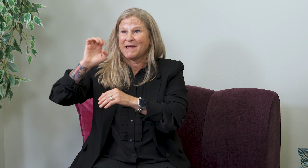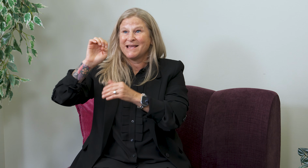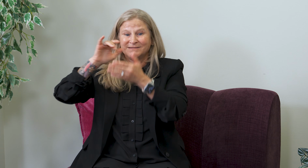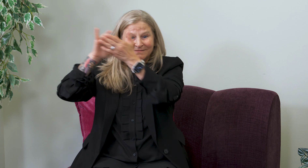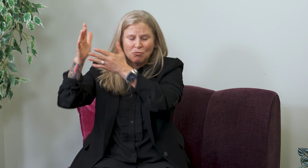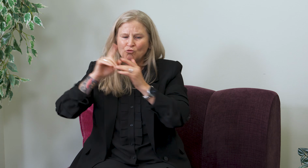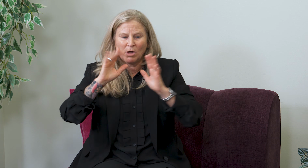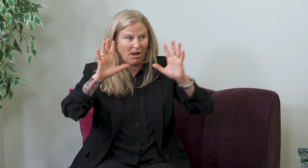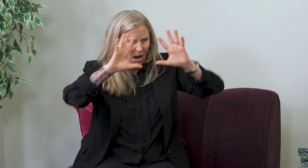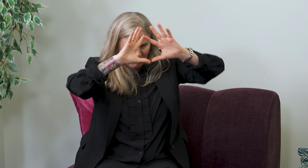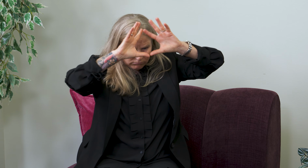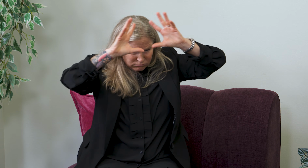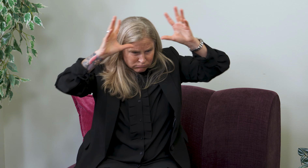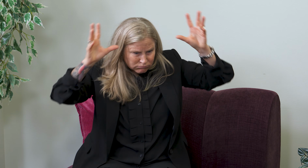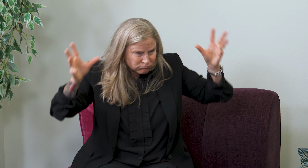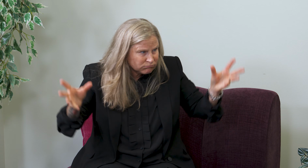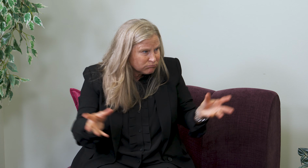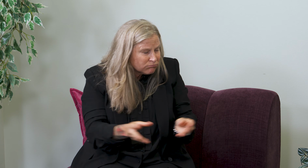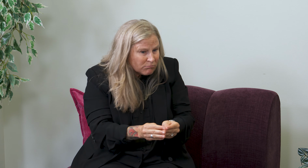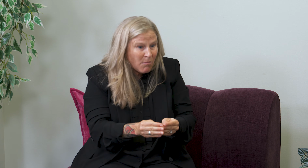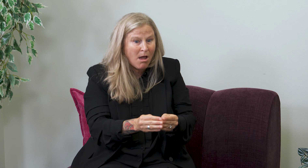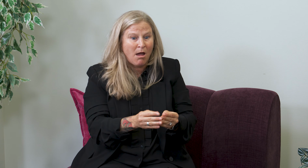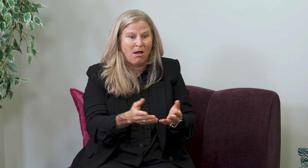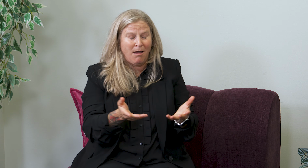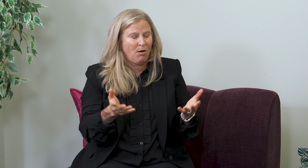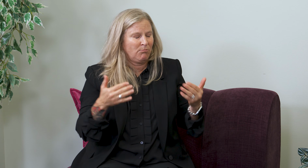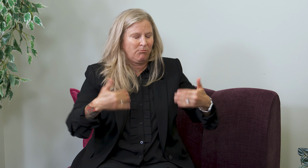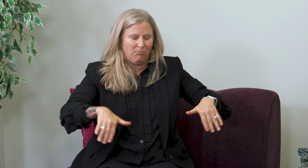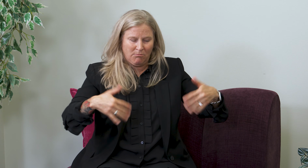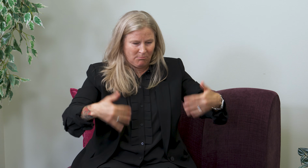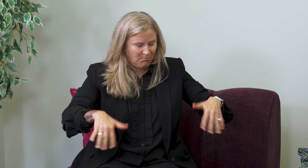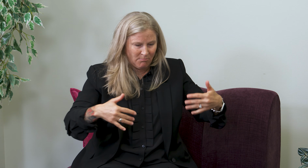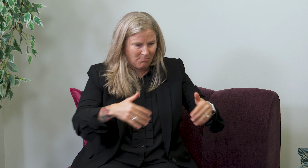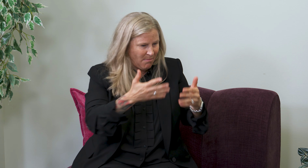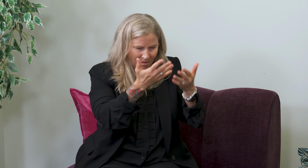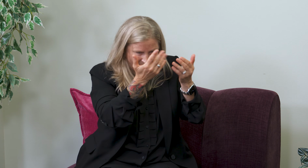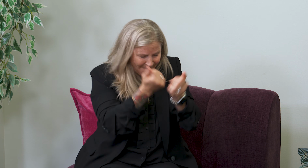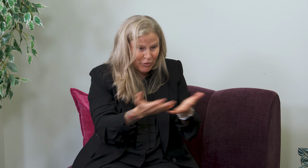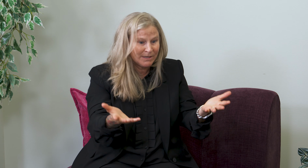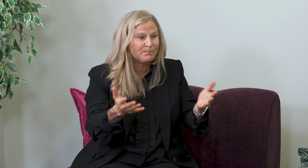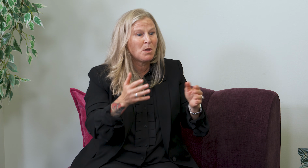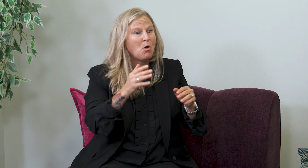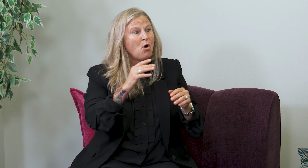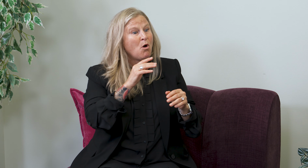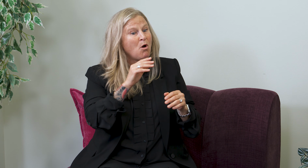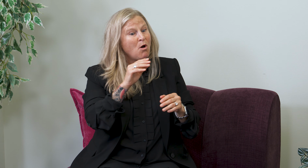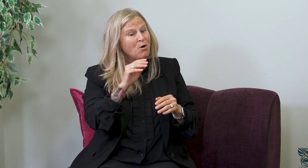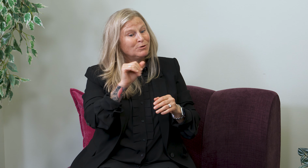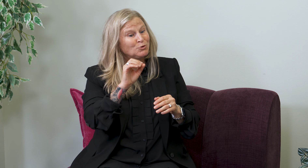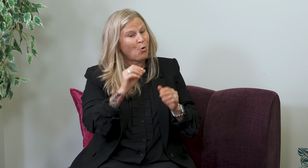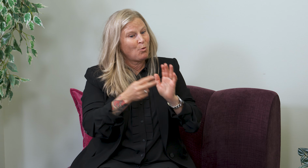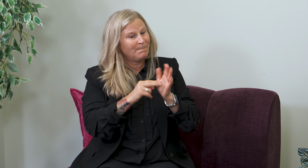We have engineering, we have space study. It's all encompassing.